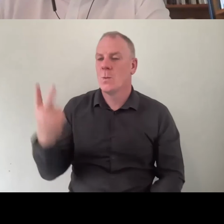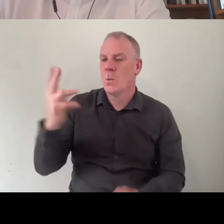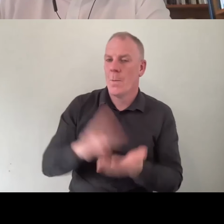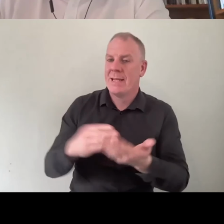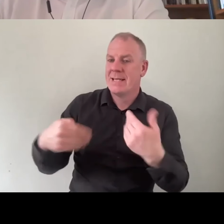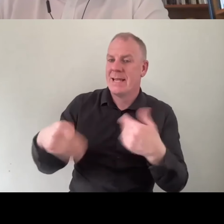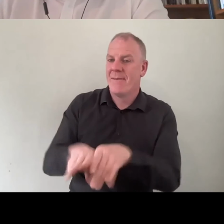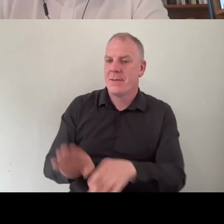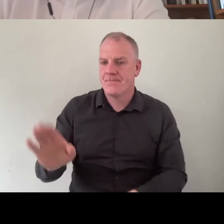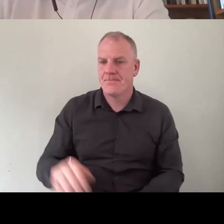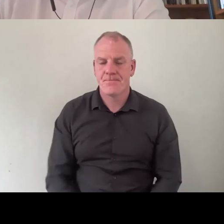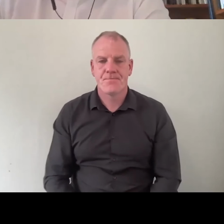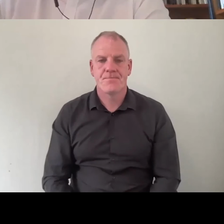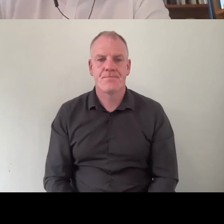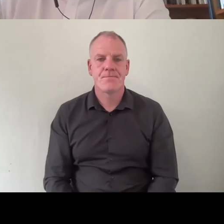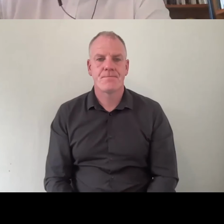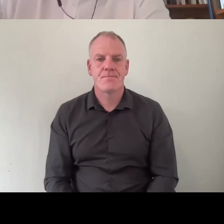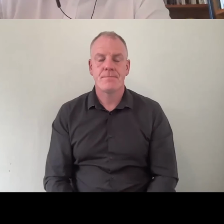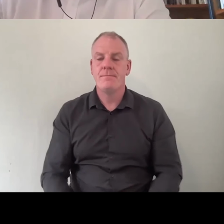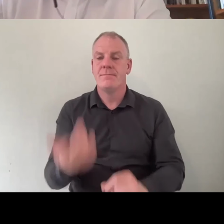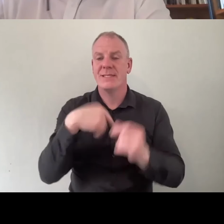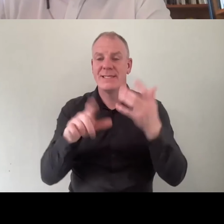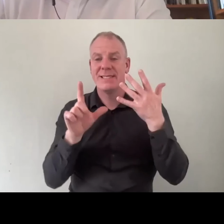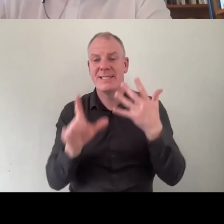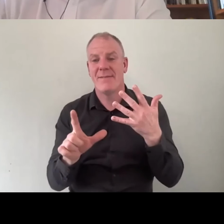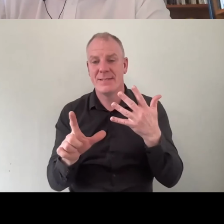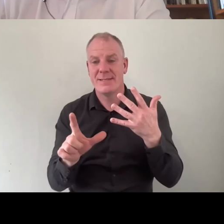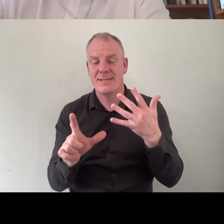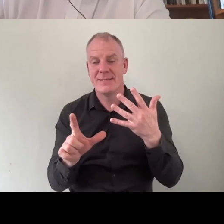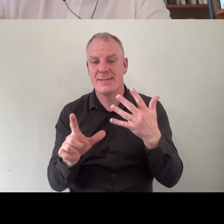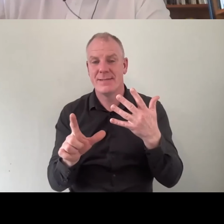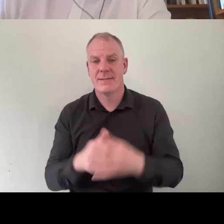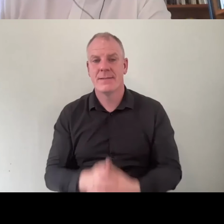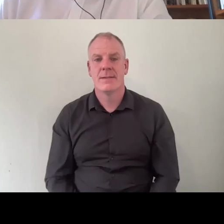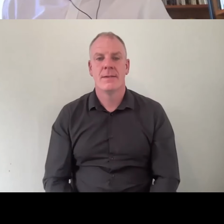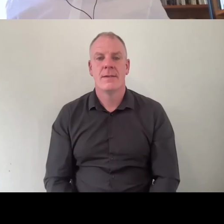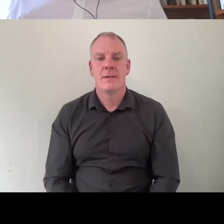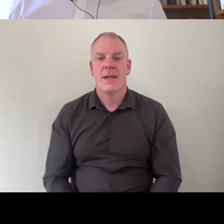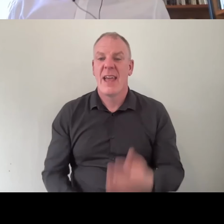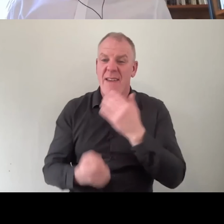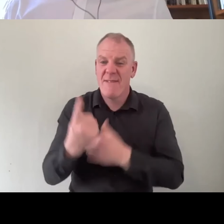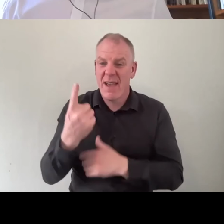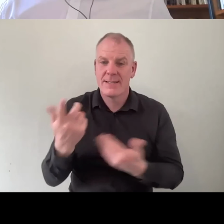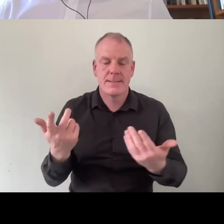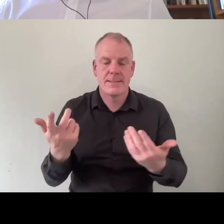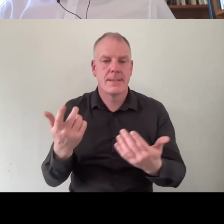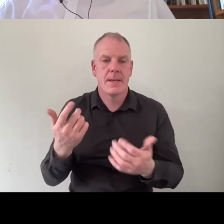No bother. — PÁDRAIG: Thanks. Number seven is ensure all events, meetings, seminars